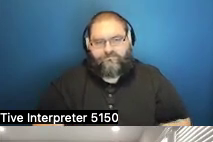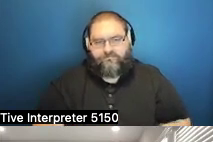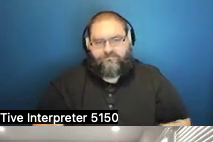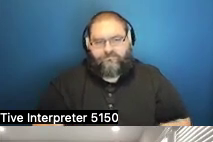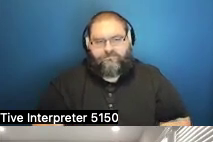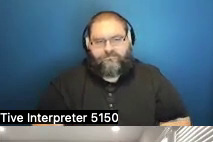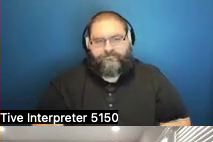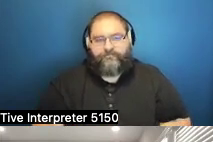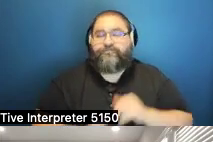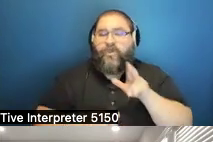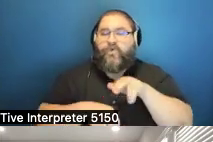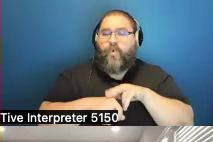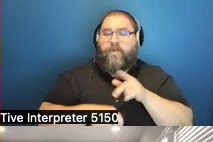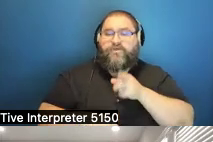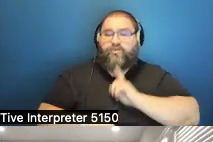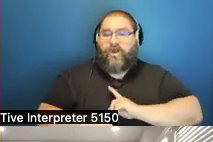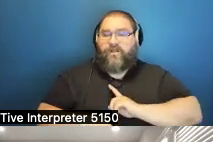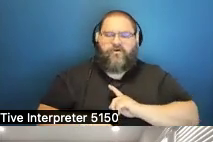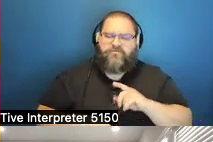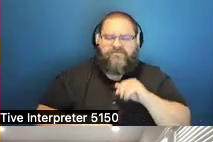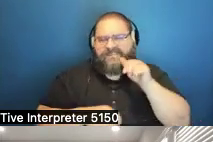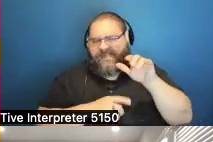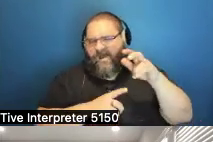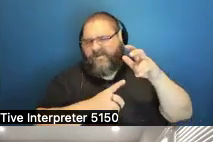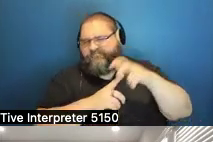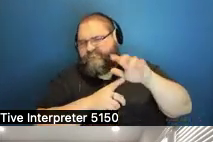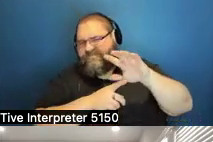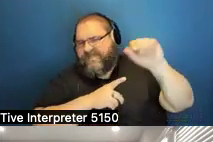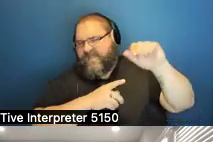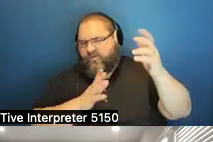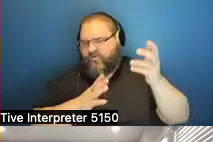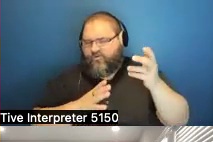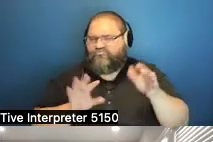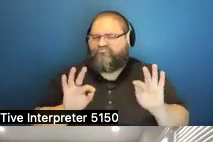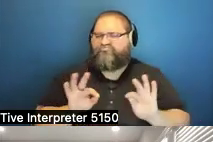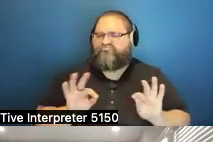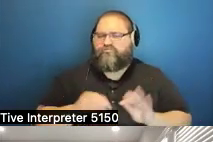The normal swallow is not spectacular. 19:47:47 The lips are together